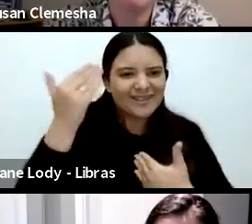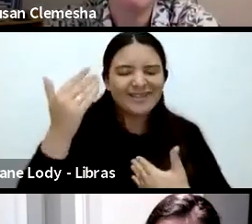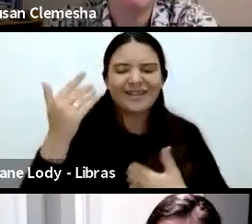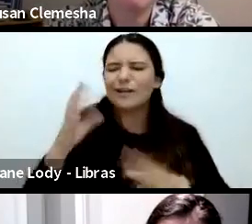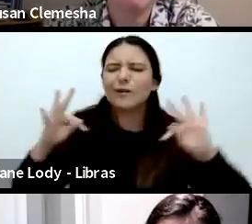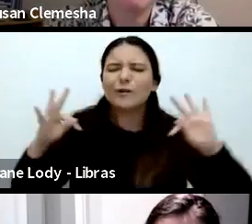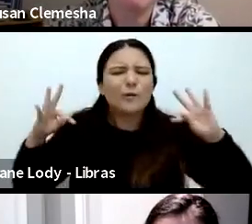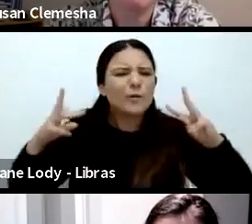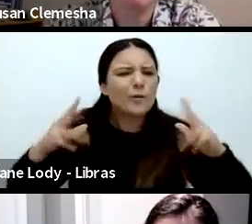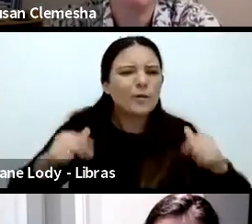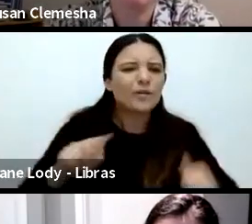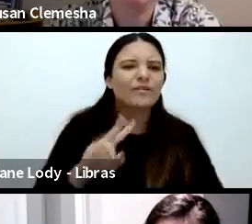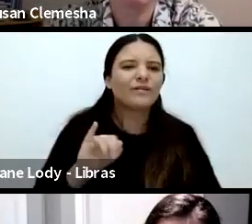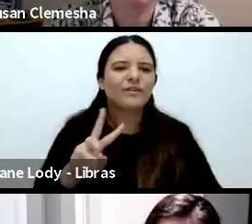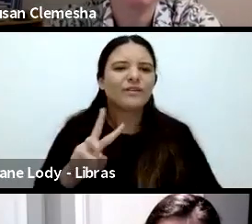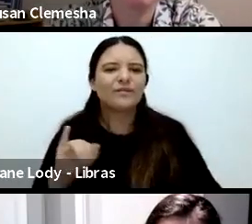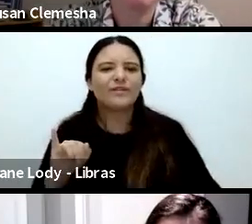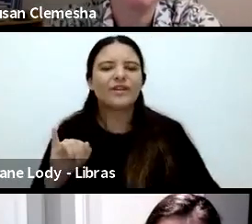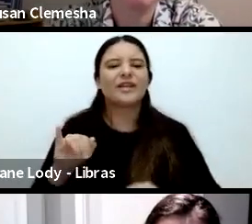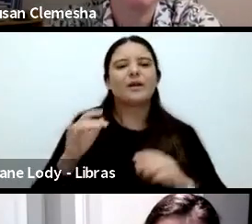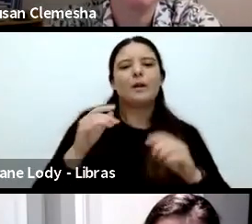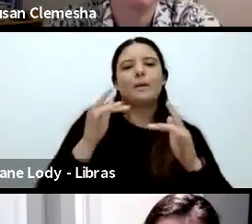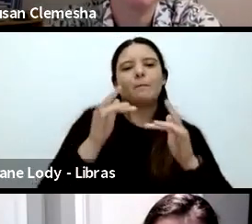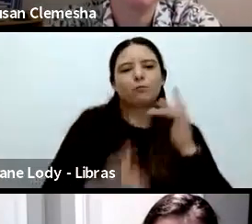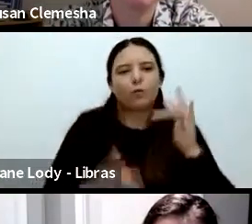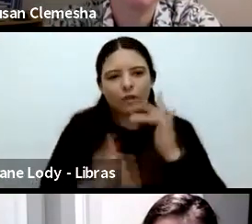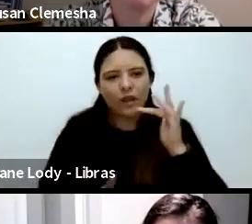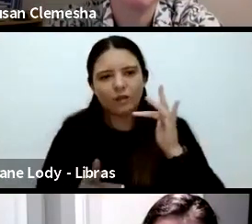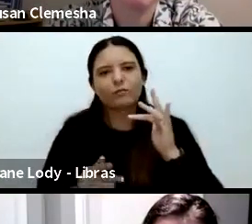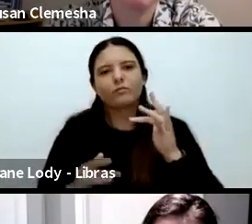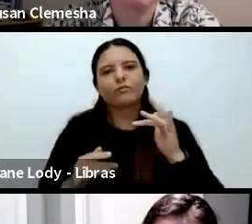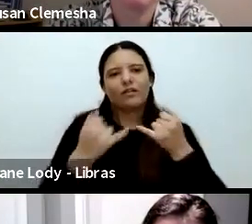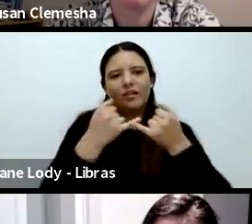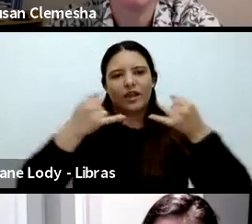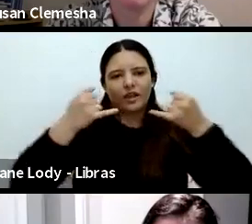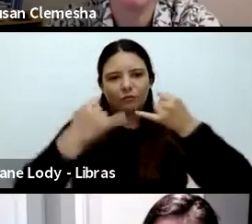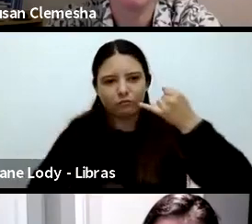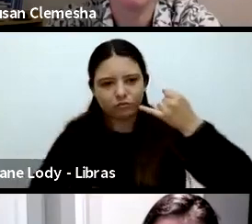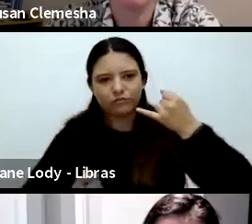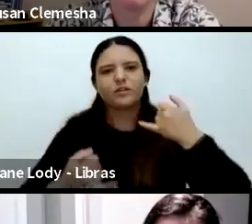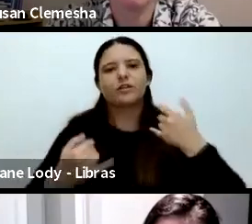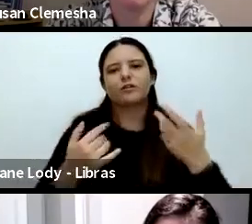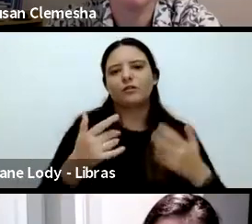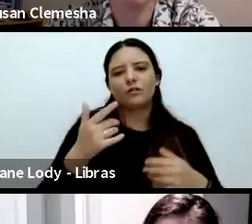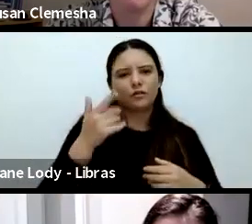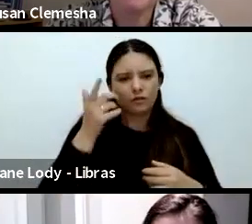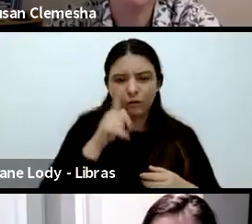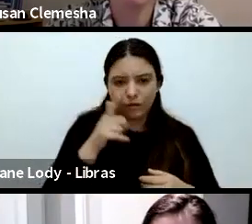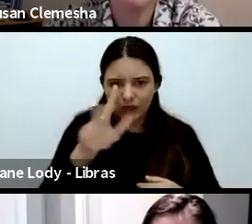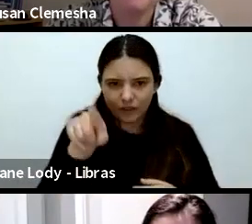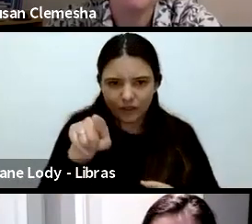dizzy is has long dizzy is has lost her Connection is has lost her Connections you cannot speak. ak so well so well. You can can